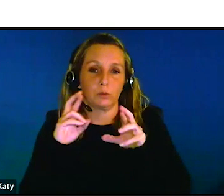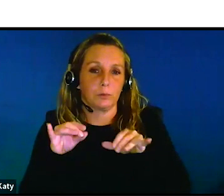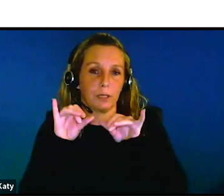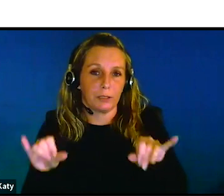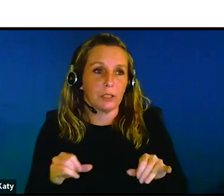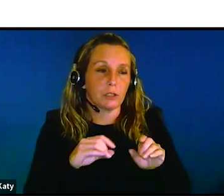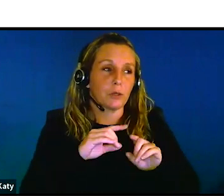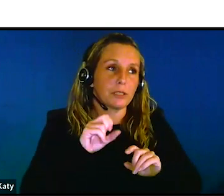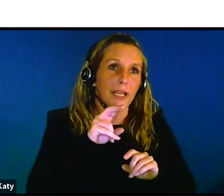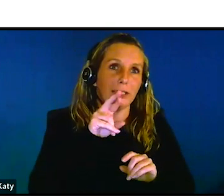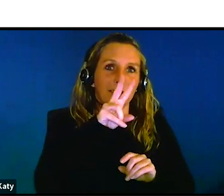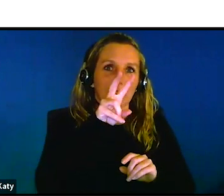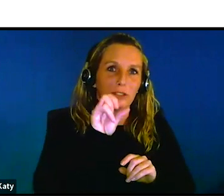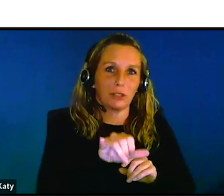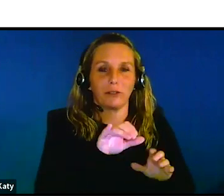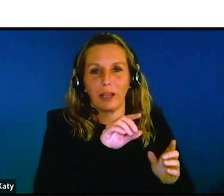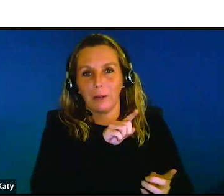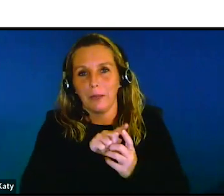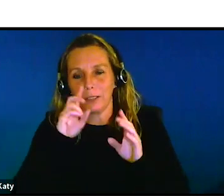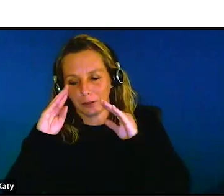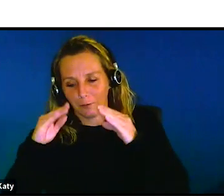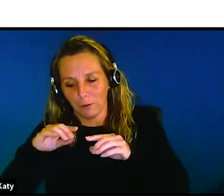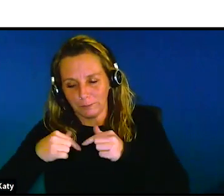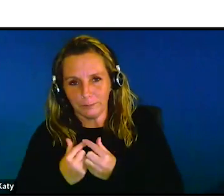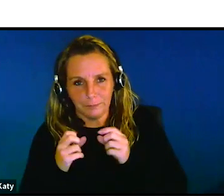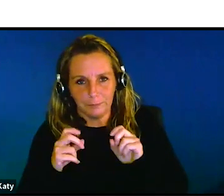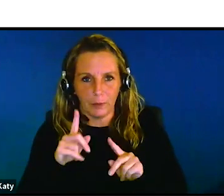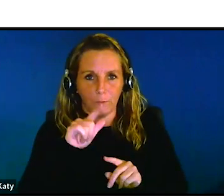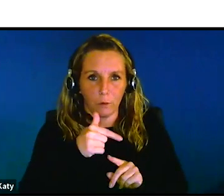It's an opportunity for you to log on to this platform in two different ways.